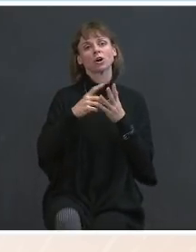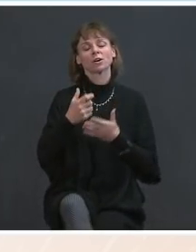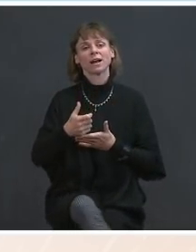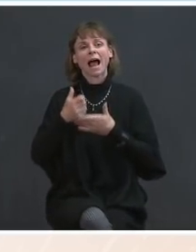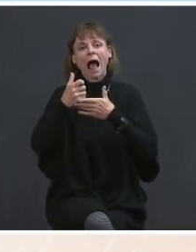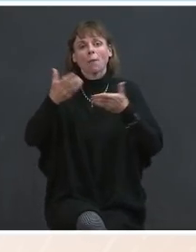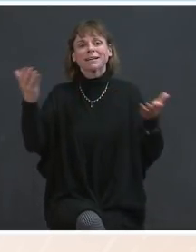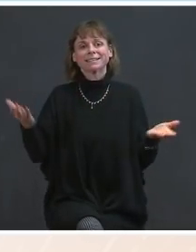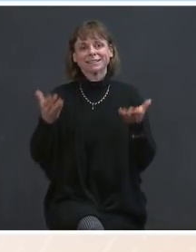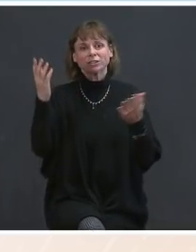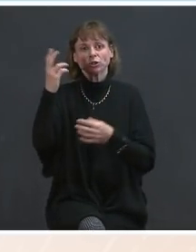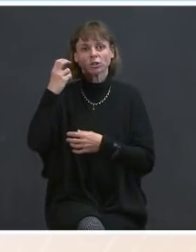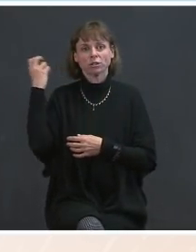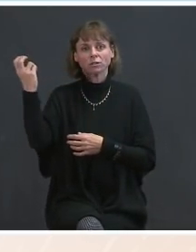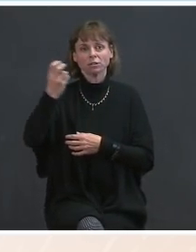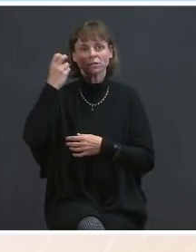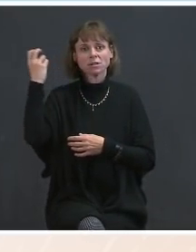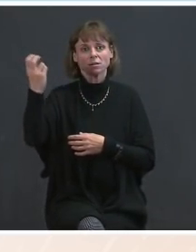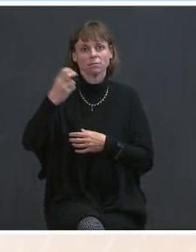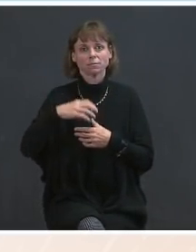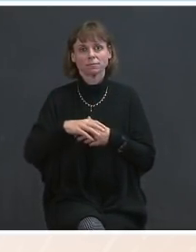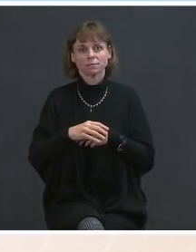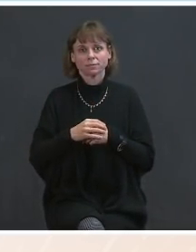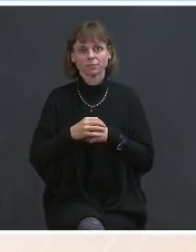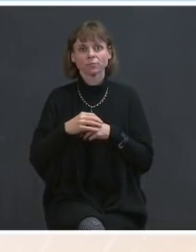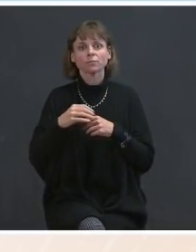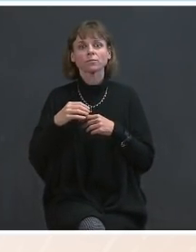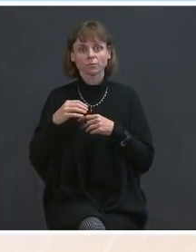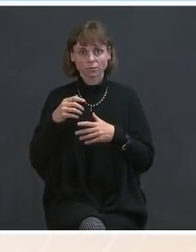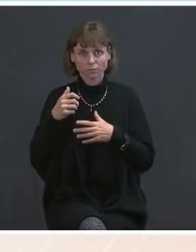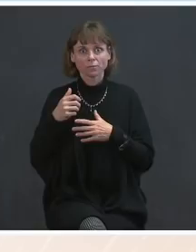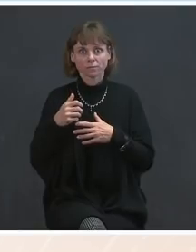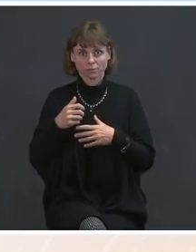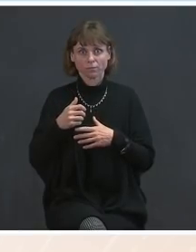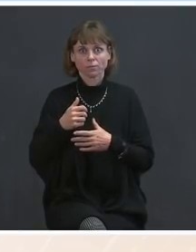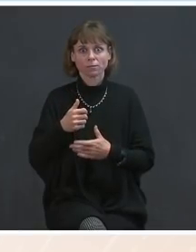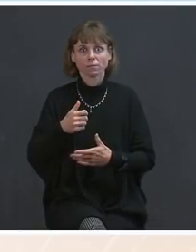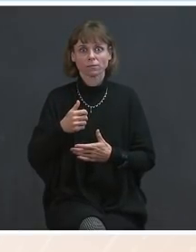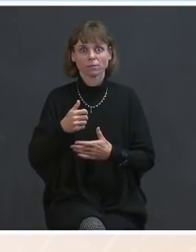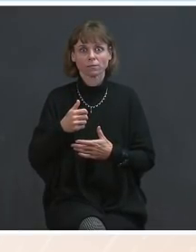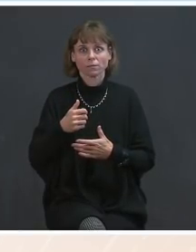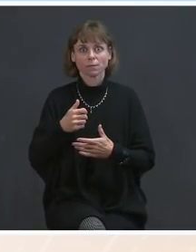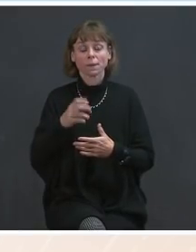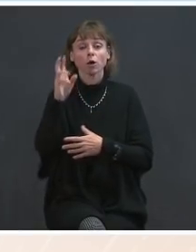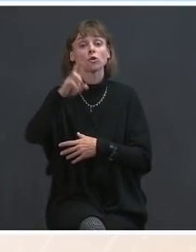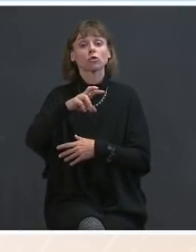about how the Rescue Plan is helping them and their families. The tour will make clear that help is here